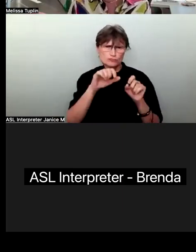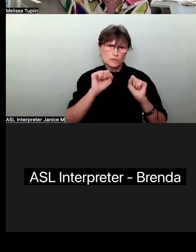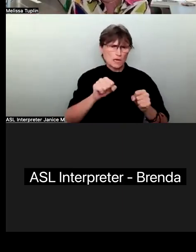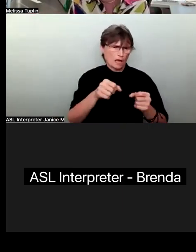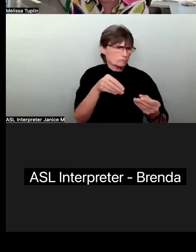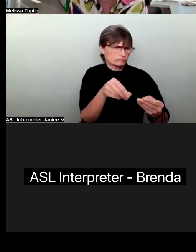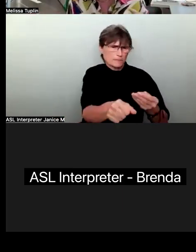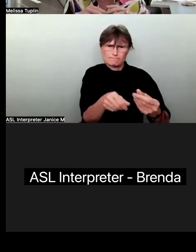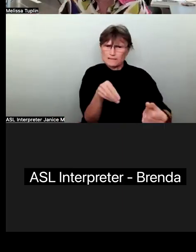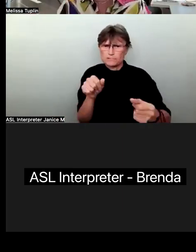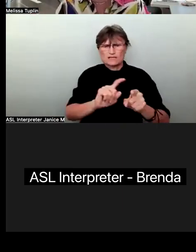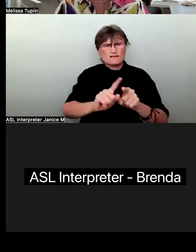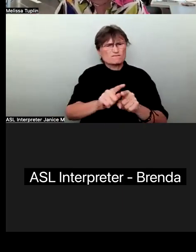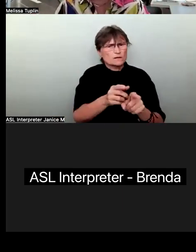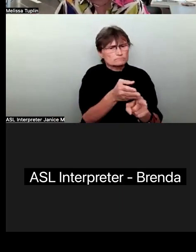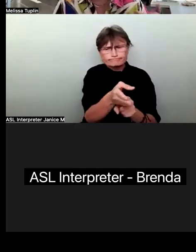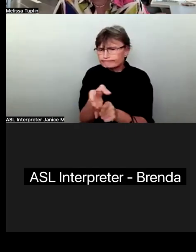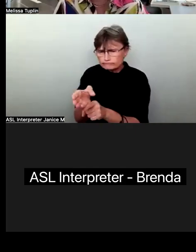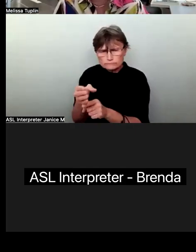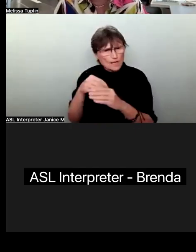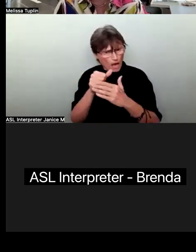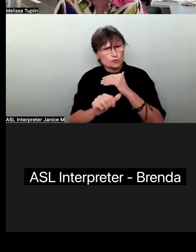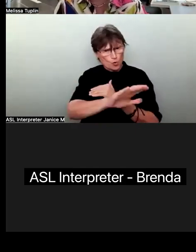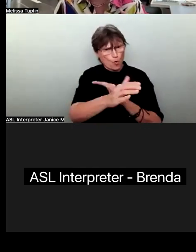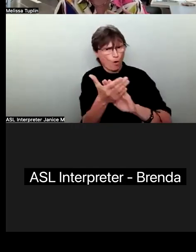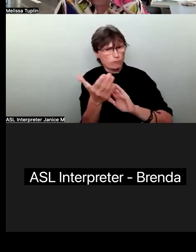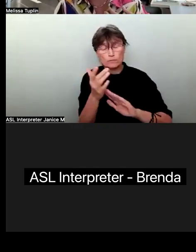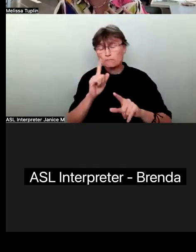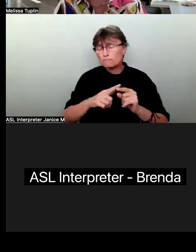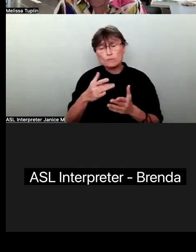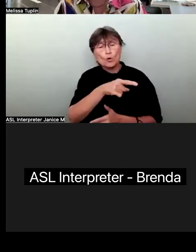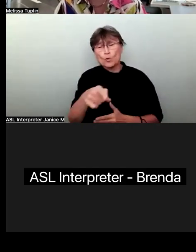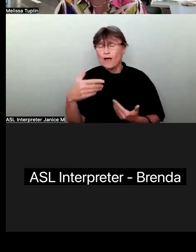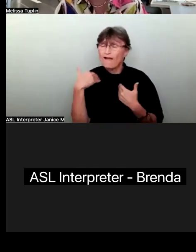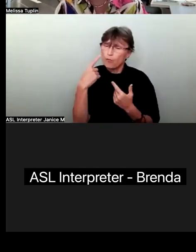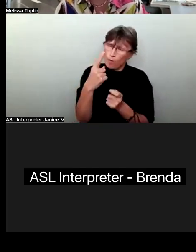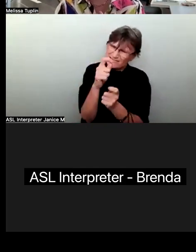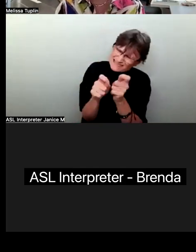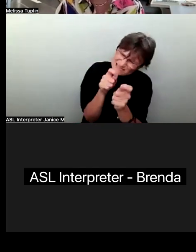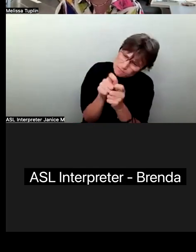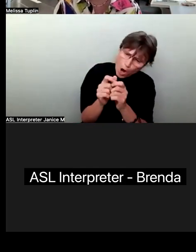of your operations, there may be a specific operating expense line that you are seeking